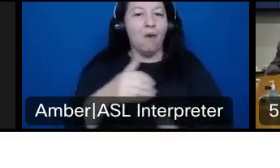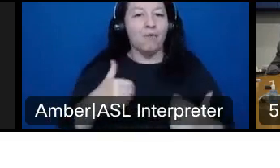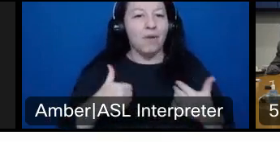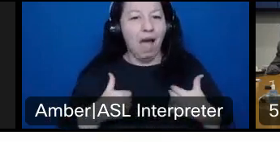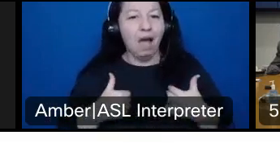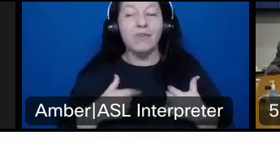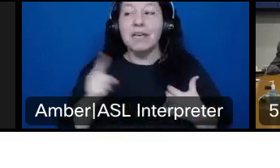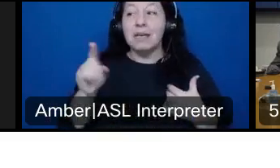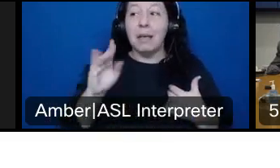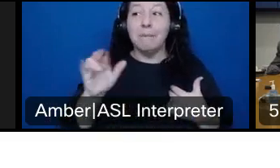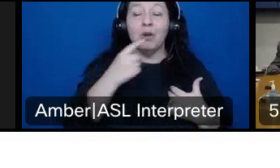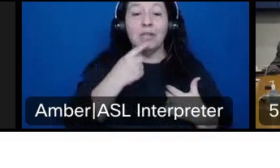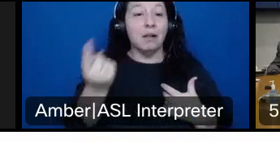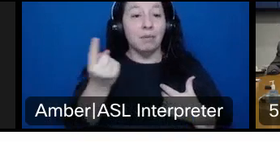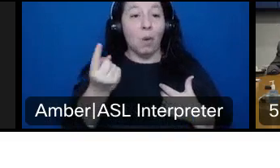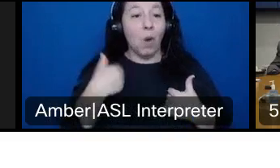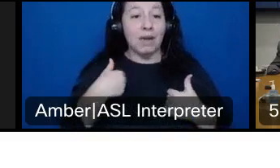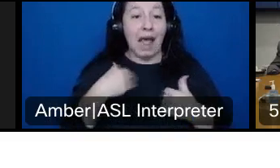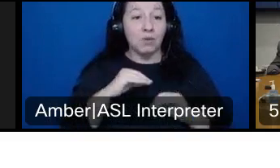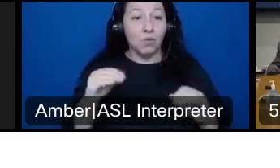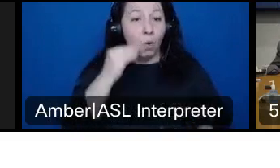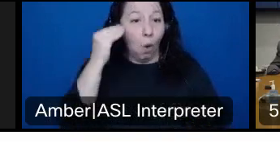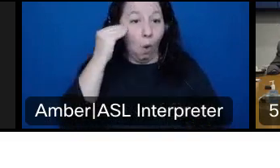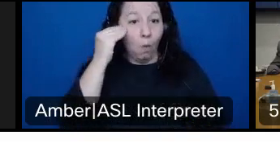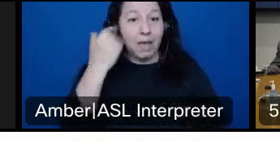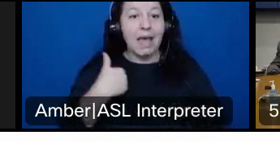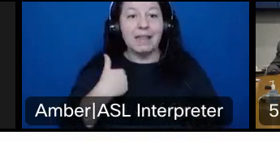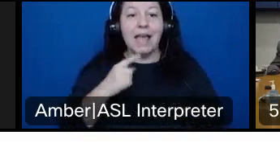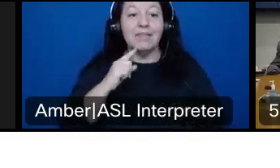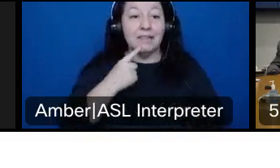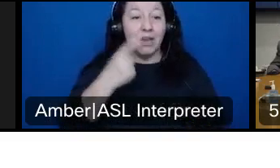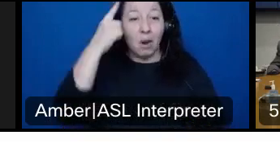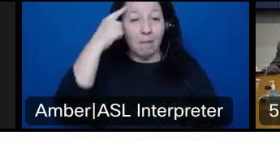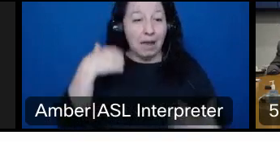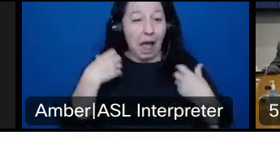House and they are suffering from severe mental illness and they, uh.